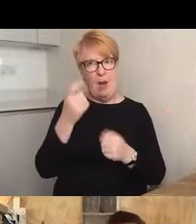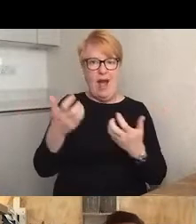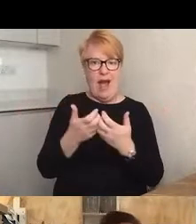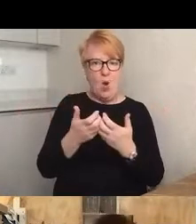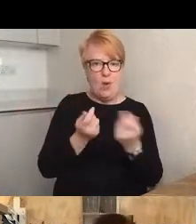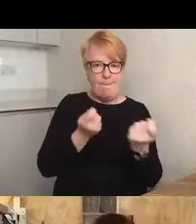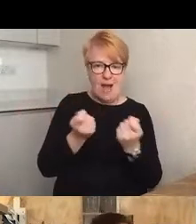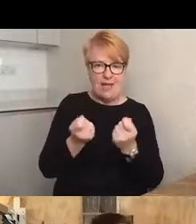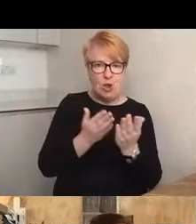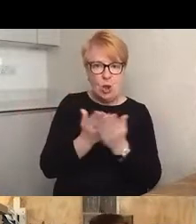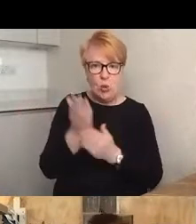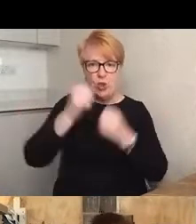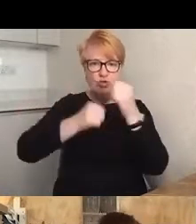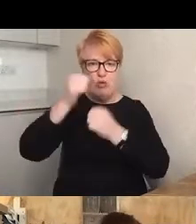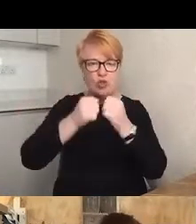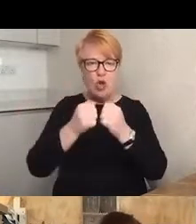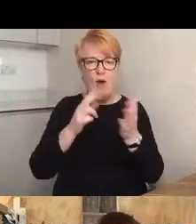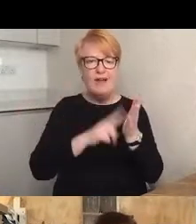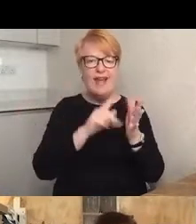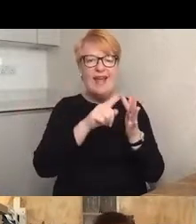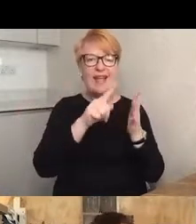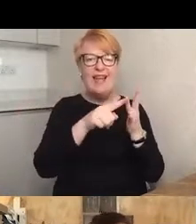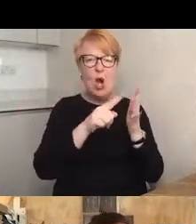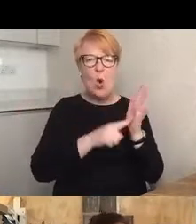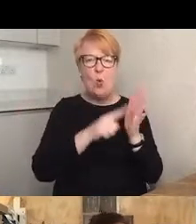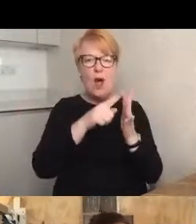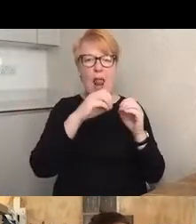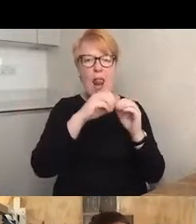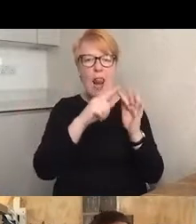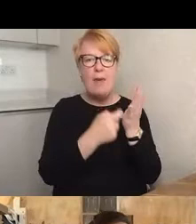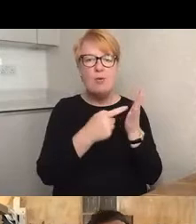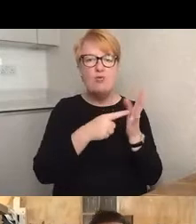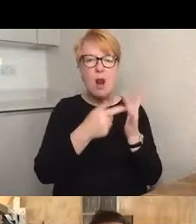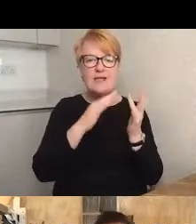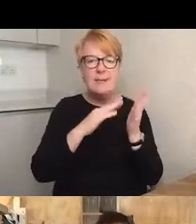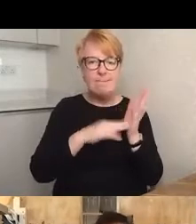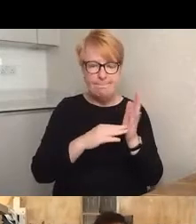And so bear with me, this is, this is a bit speculative, but what I'm trying to say is